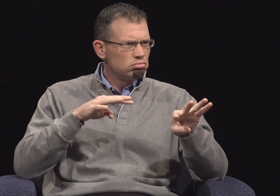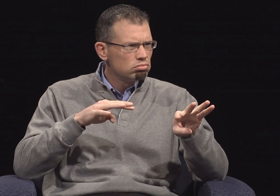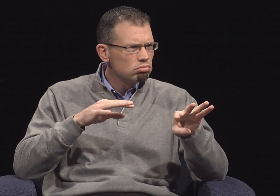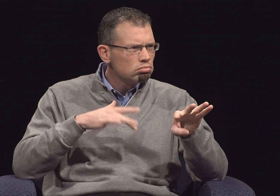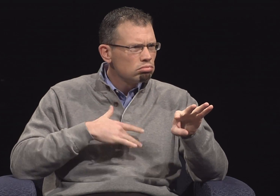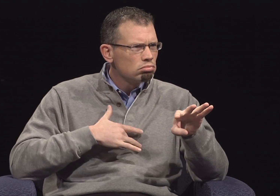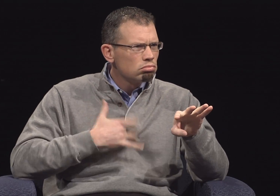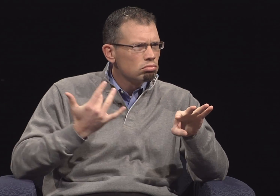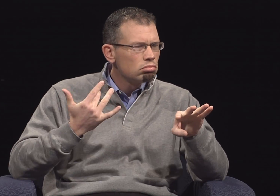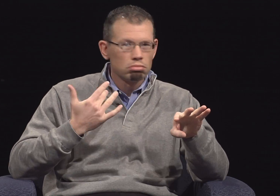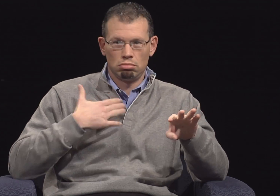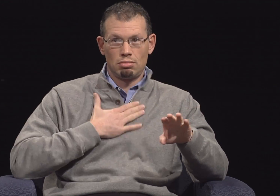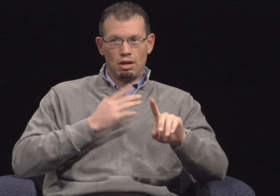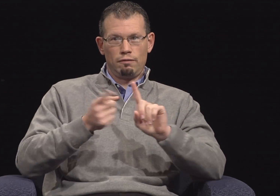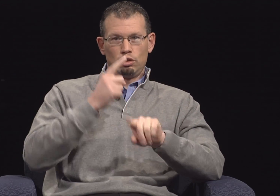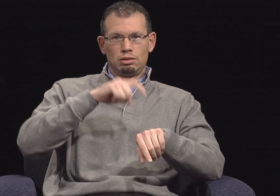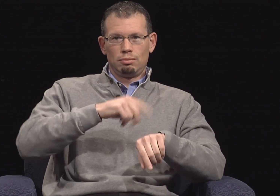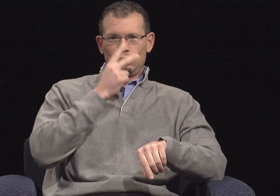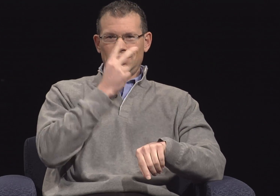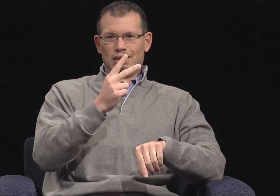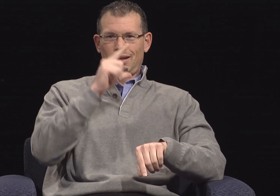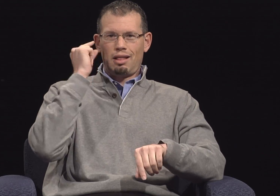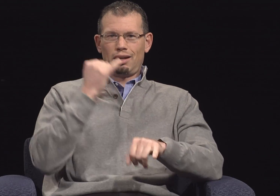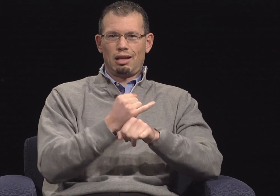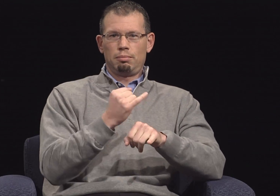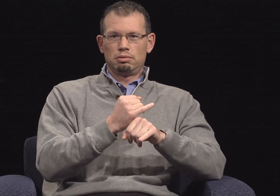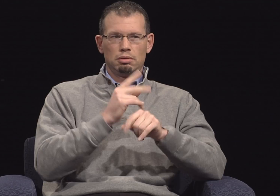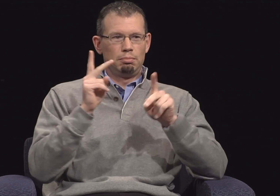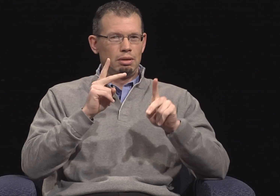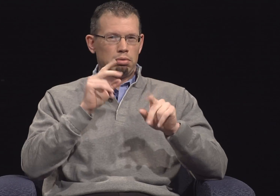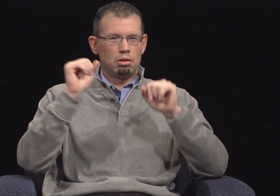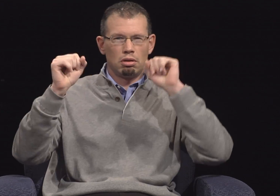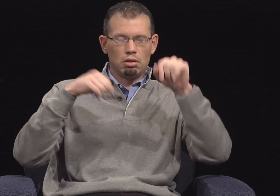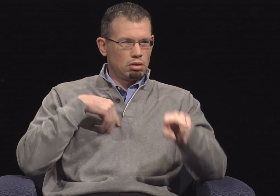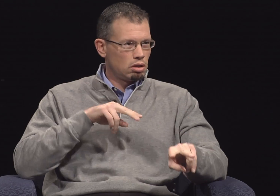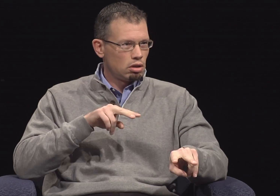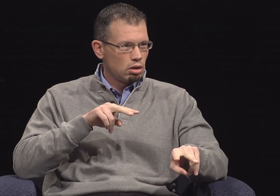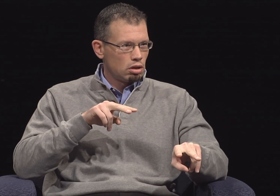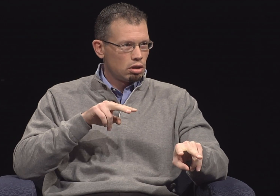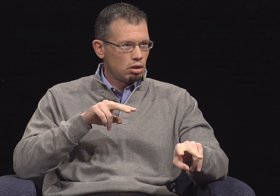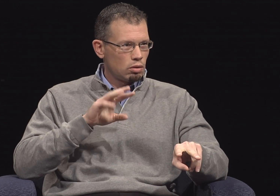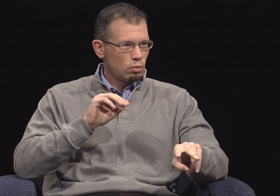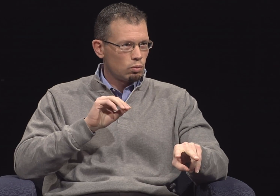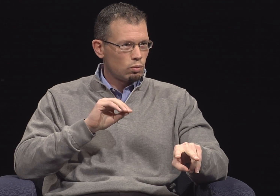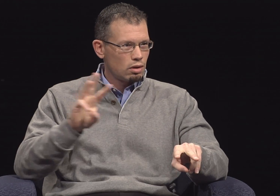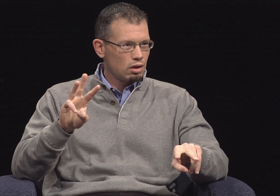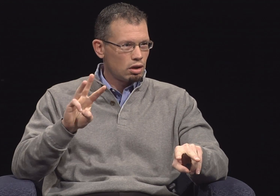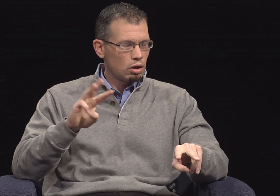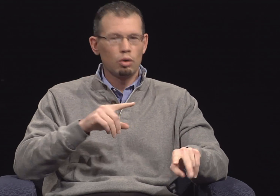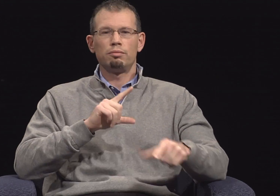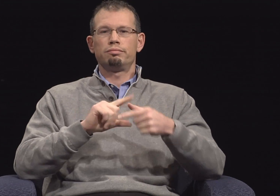Really, that was the first time I saw the campus. I sat there amazed, watching the TV and seeing